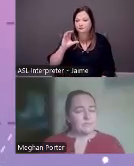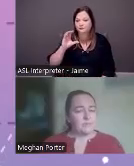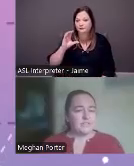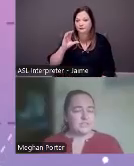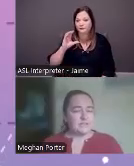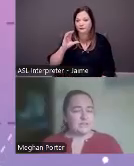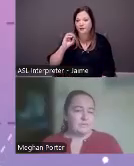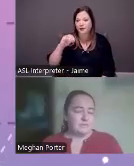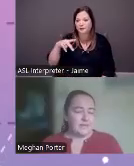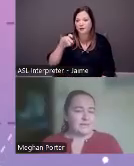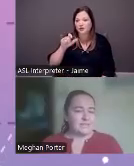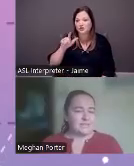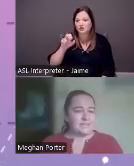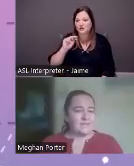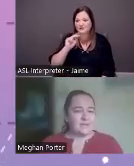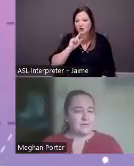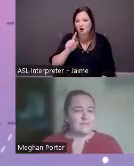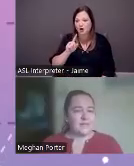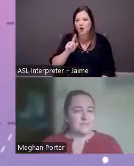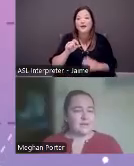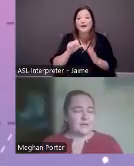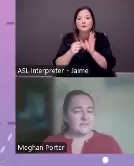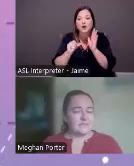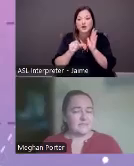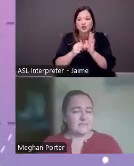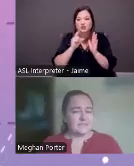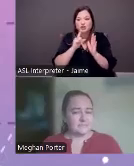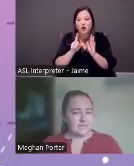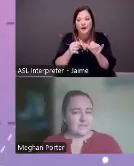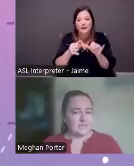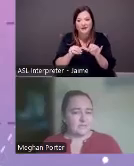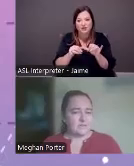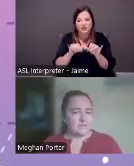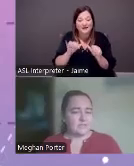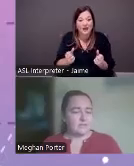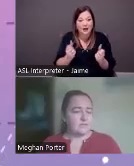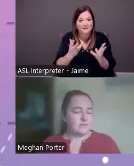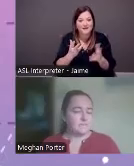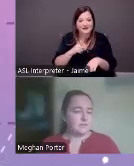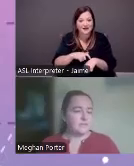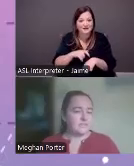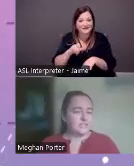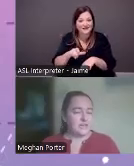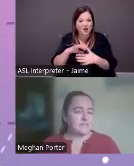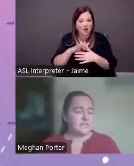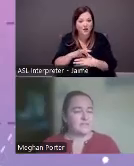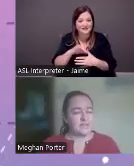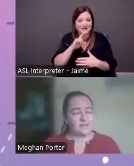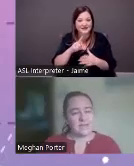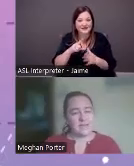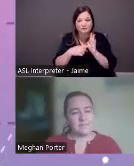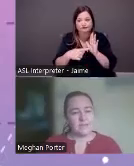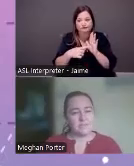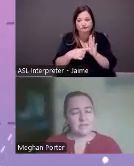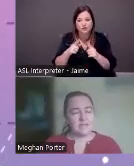And that consists of the number of times content is displayed to users. Repost and shares is another kind of a metric,